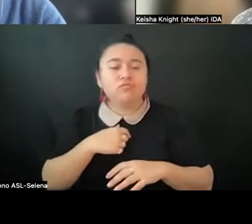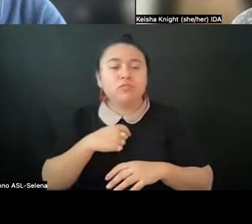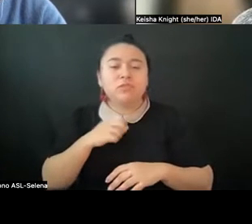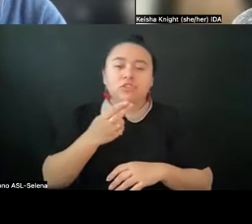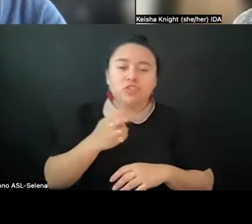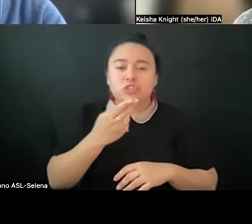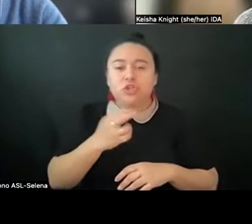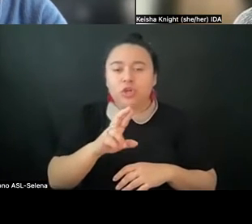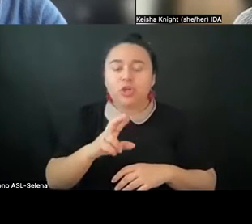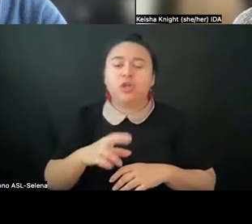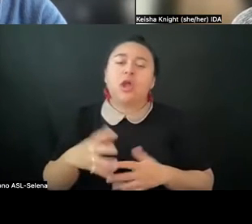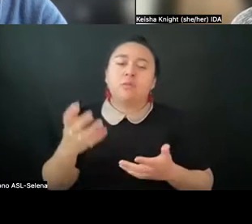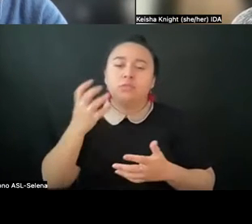I'm a chubby brown woman.